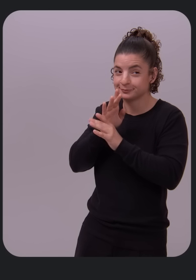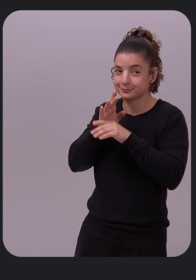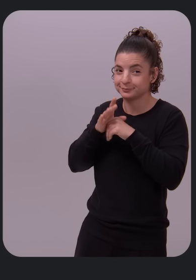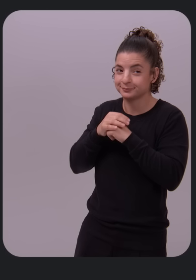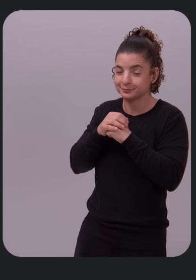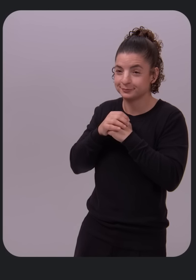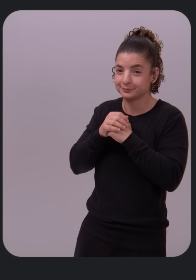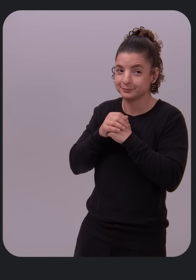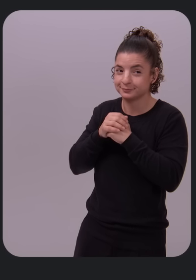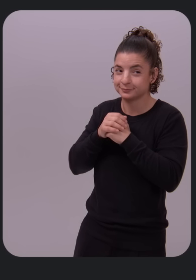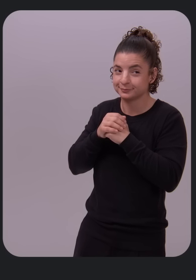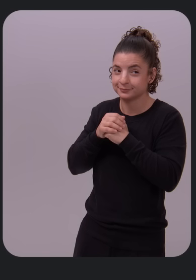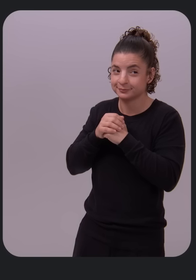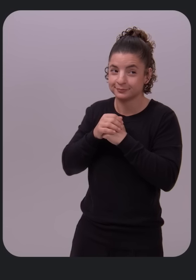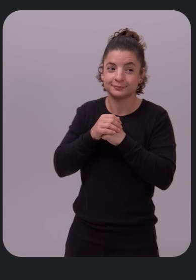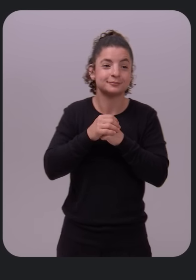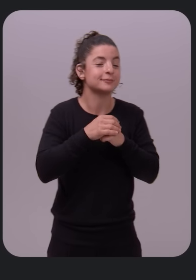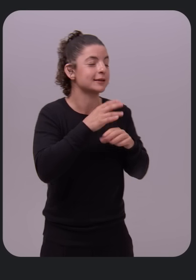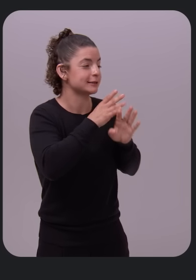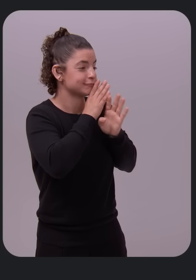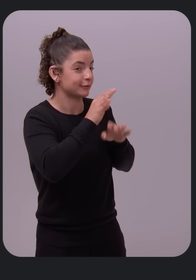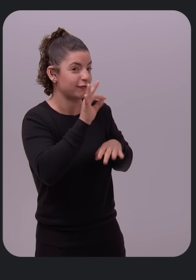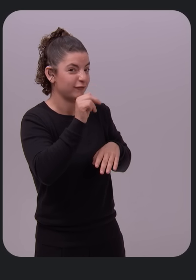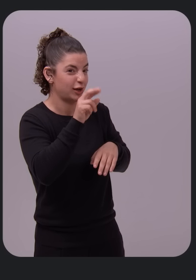[SPEAKING FARSI]